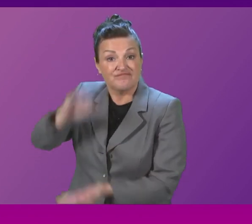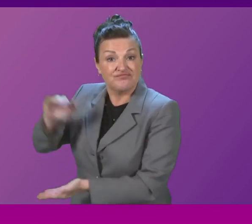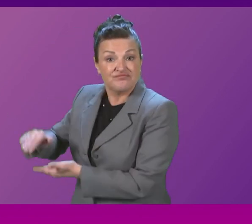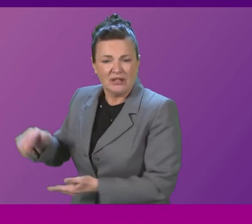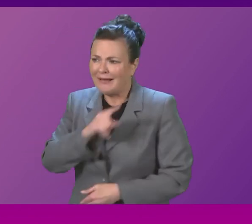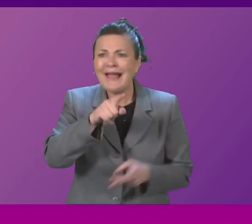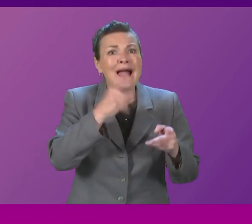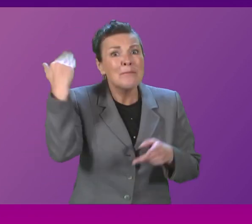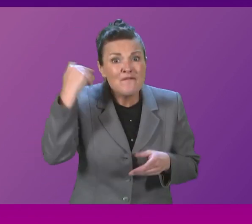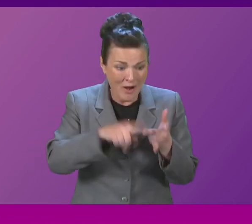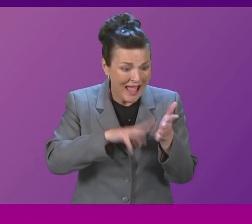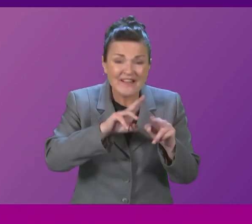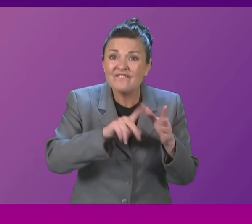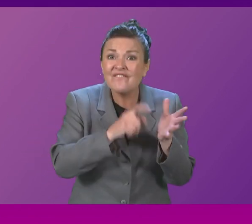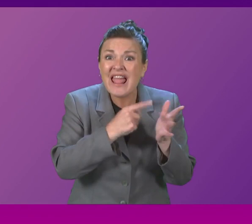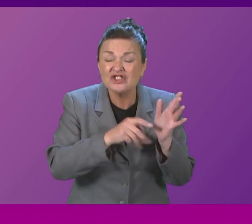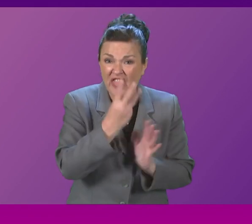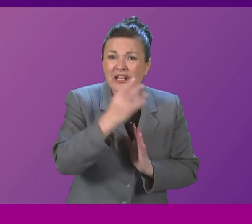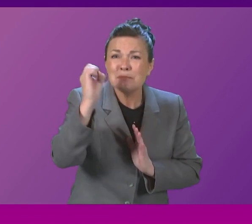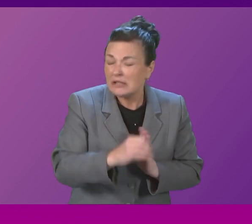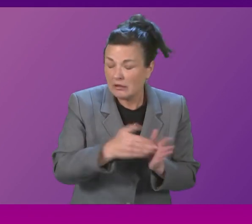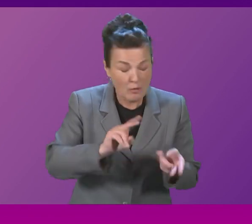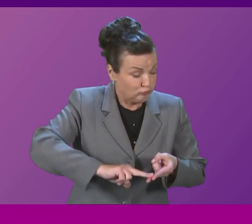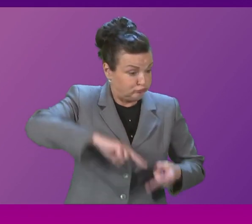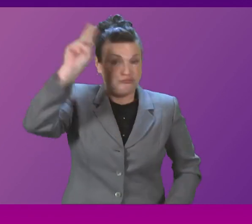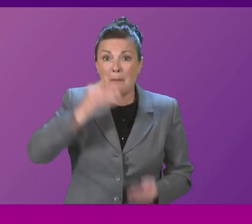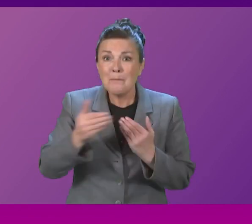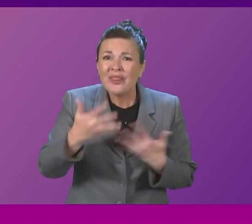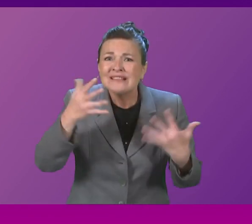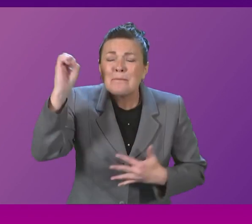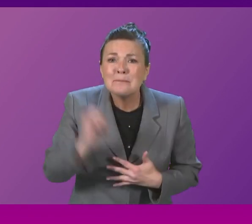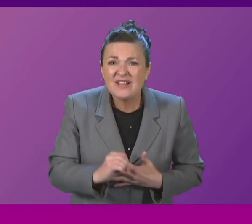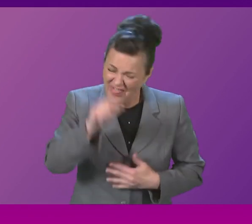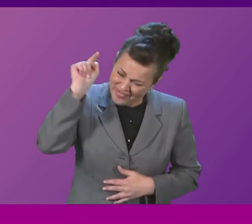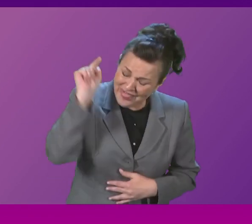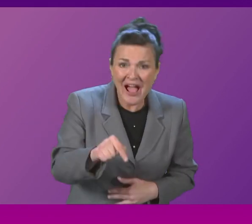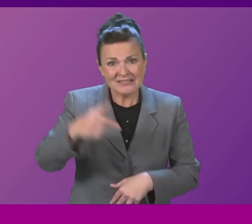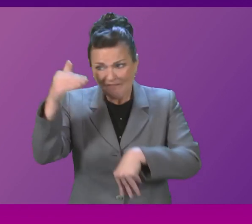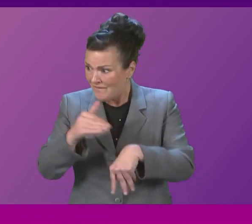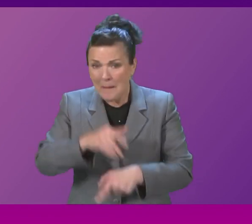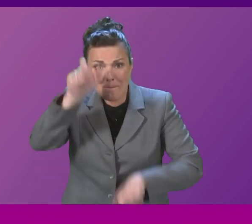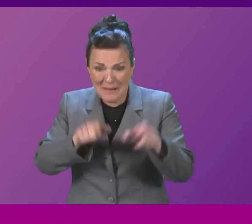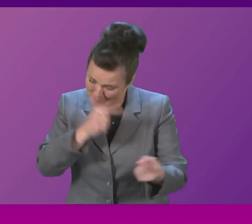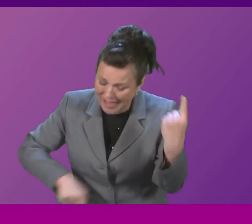eroded by inflation at more than 10 per cent, which is having a devastating impact on people,